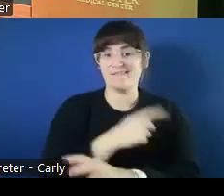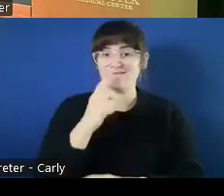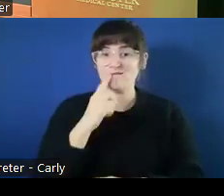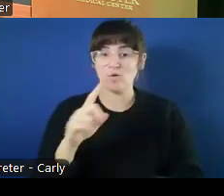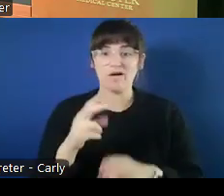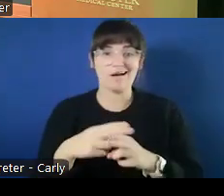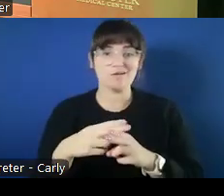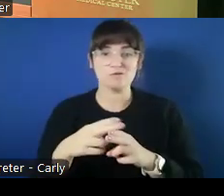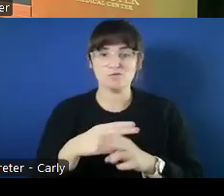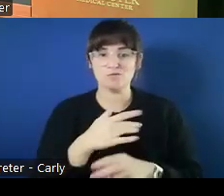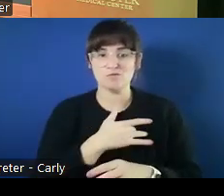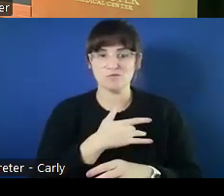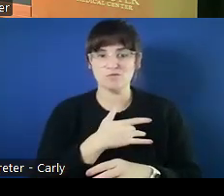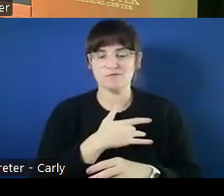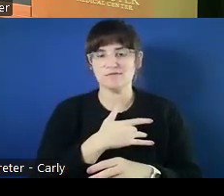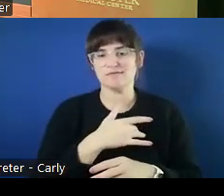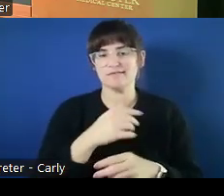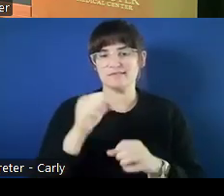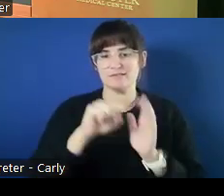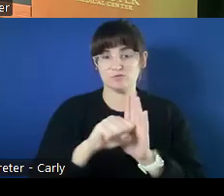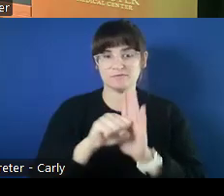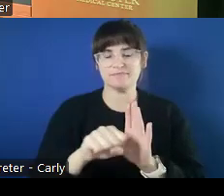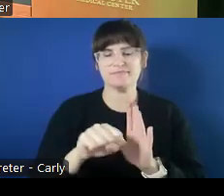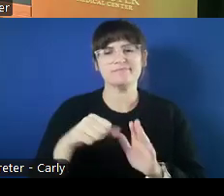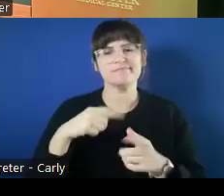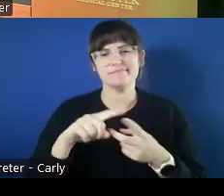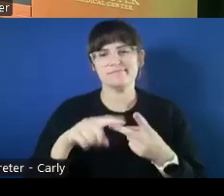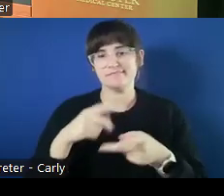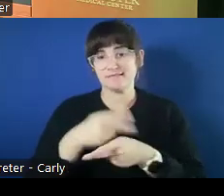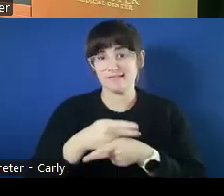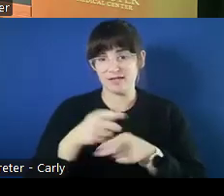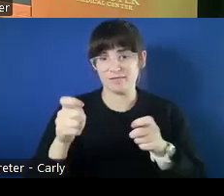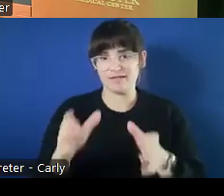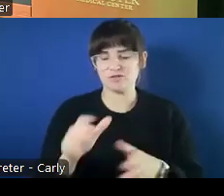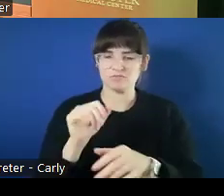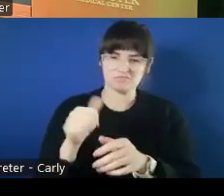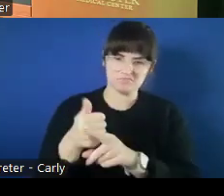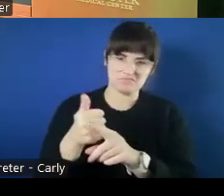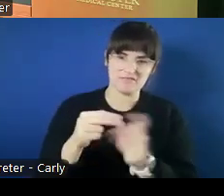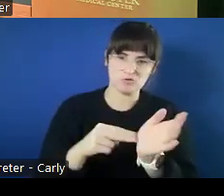for heart failure uh we had care managers who were nurses they worked with folks on